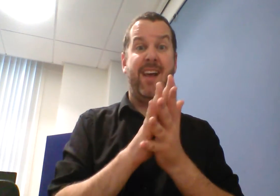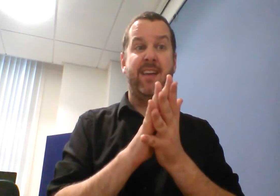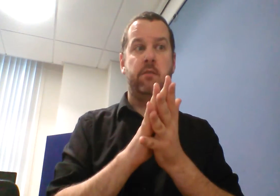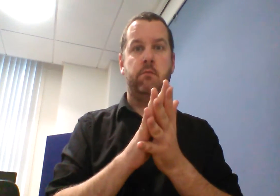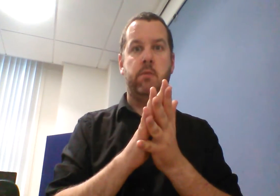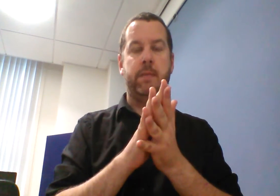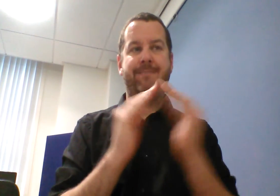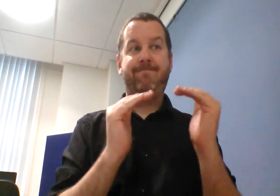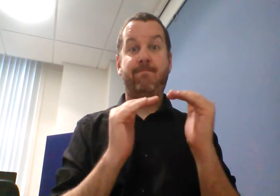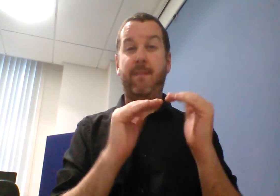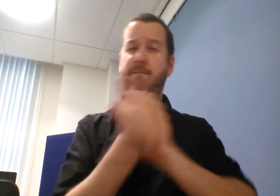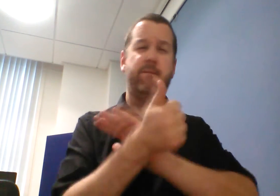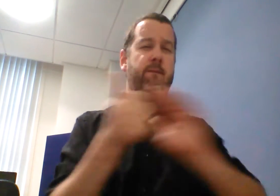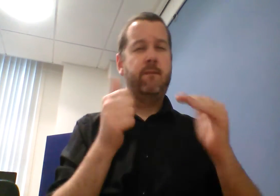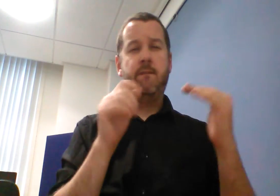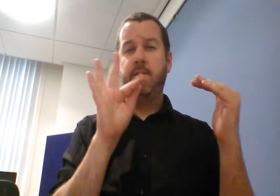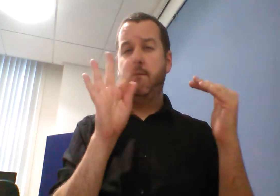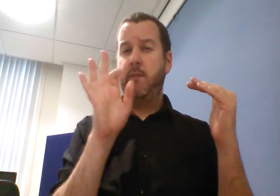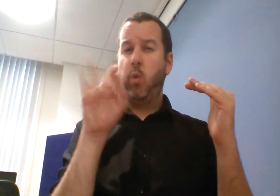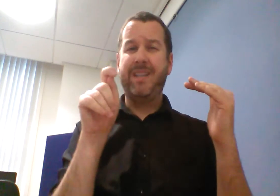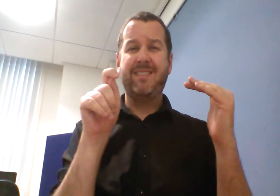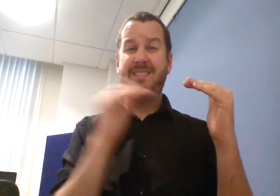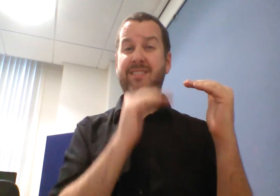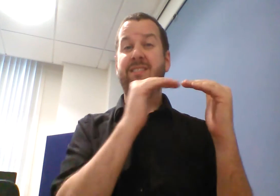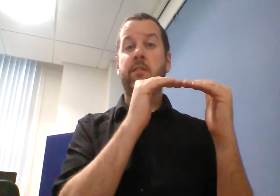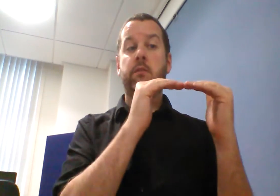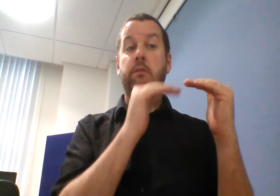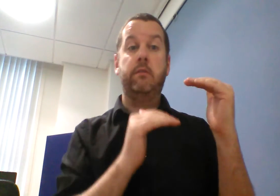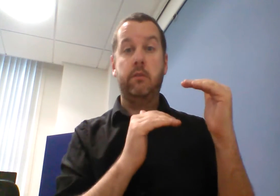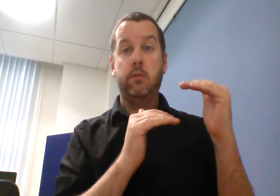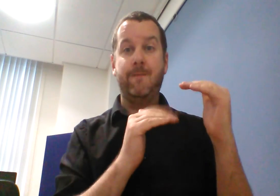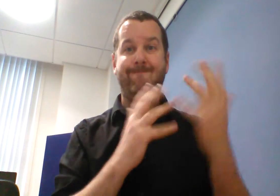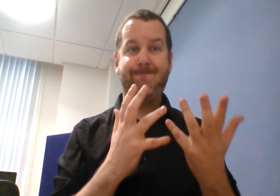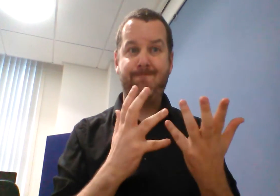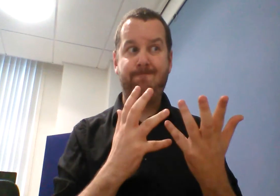What if your level of sign language isn’t exactly fluent enough?